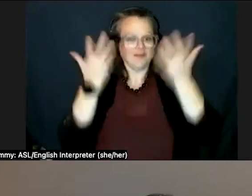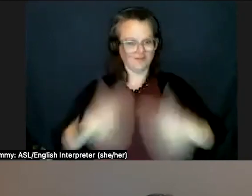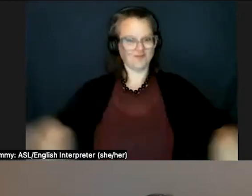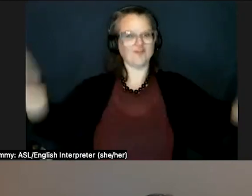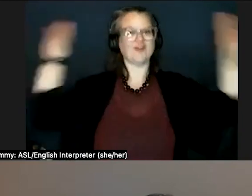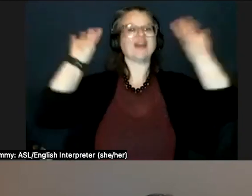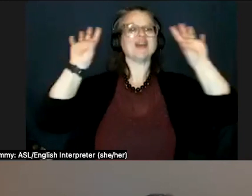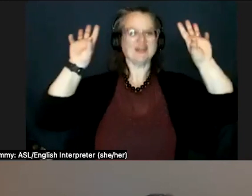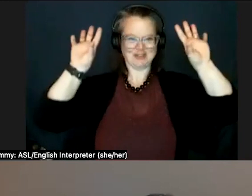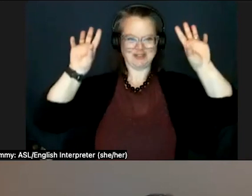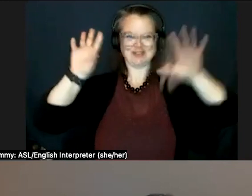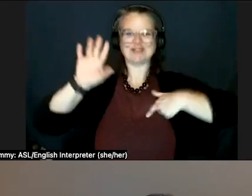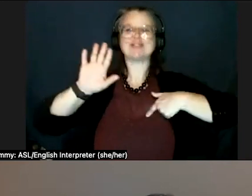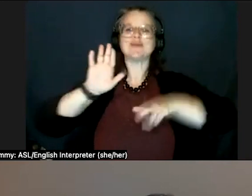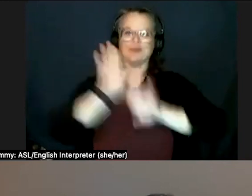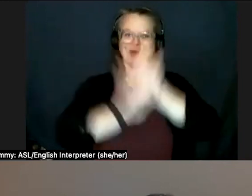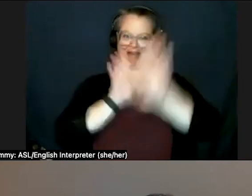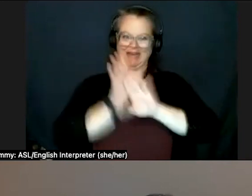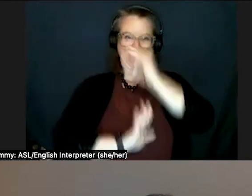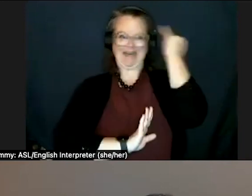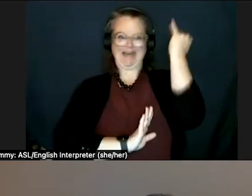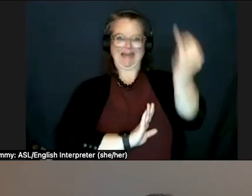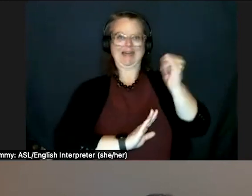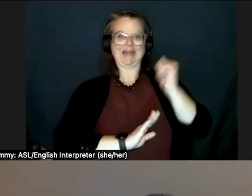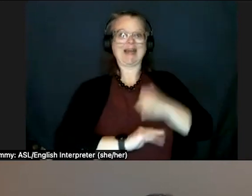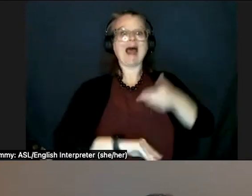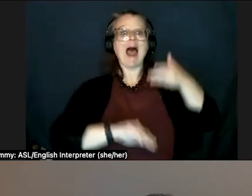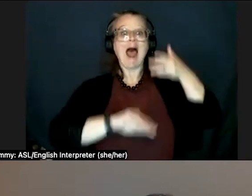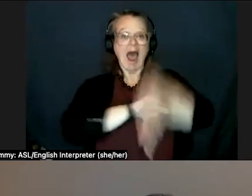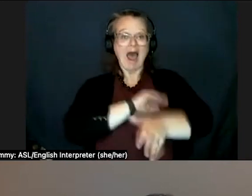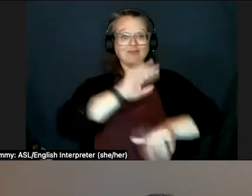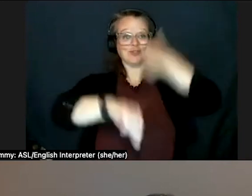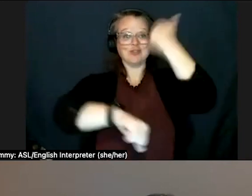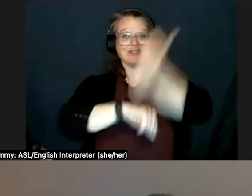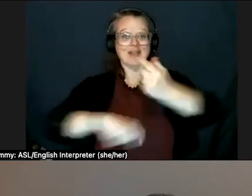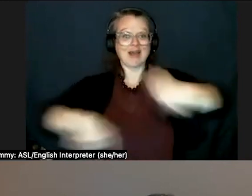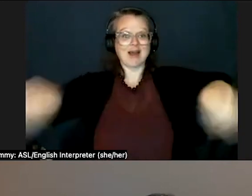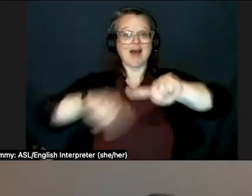have to be willing to sort of share the notion that, you know, that victory definitely does have